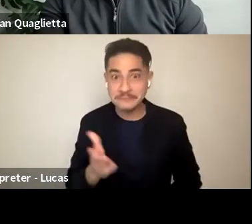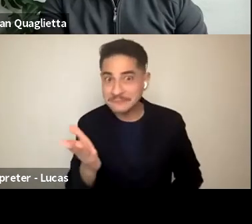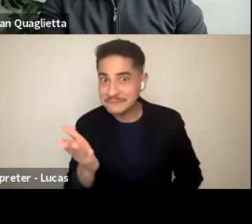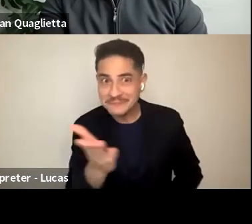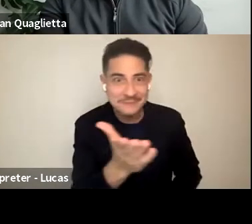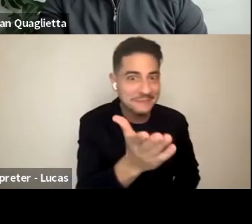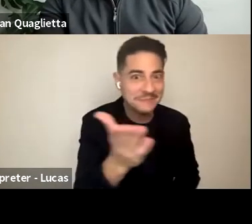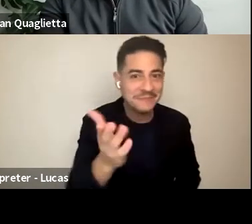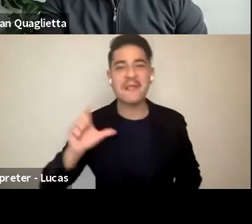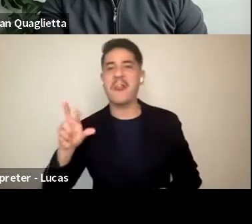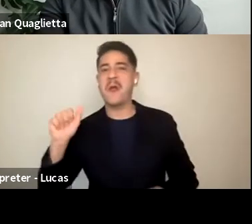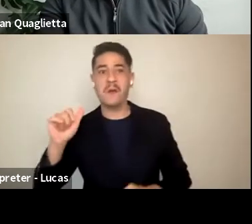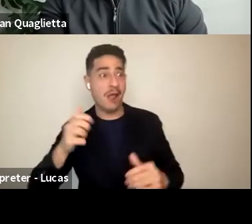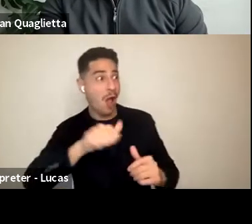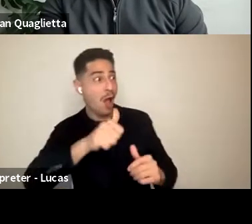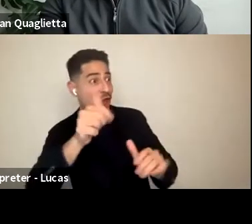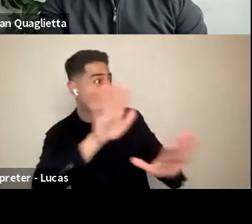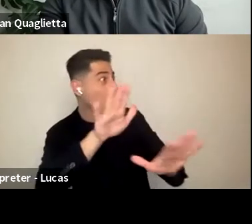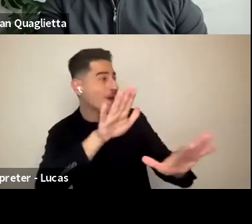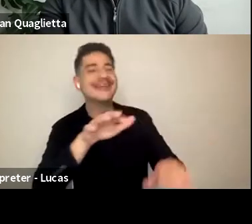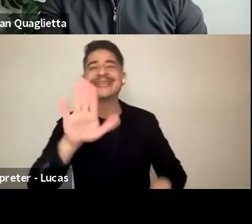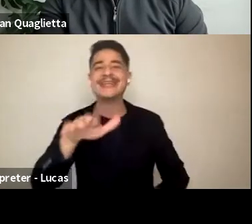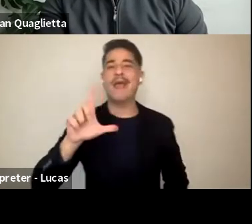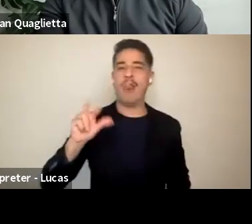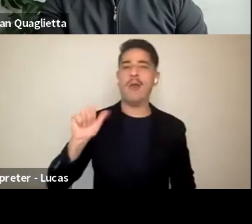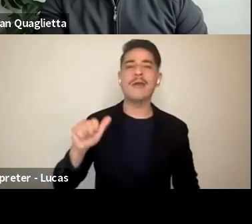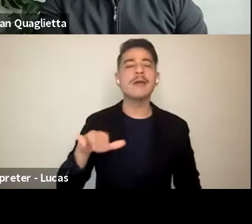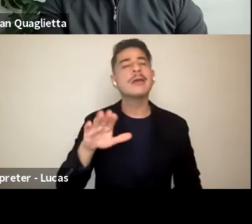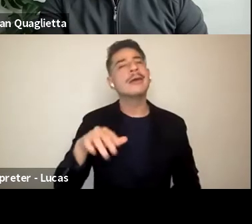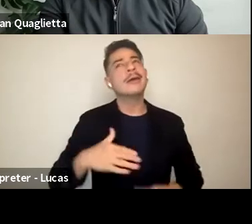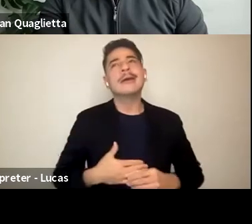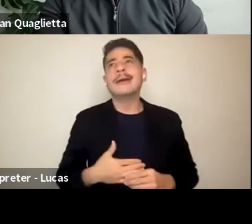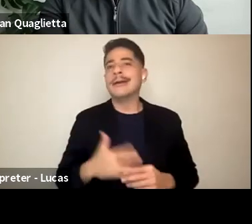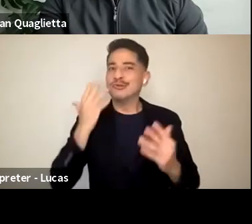I think in my next section, crazy question to try to answer